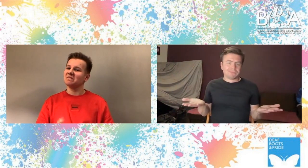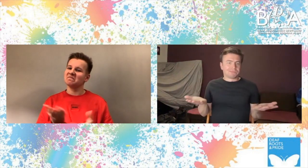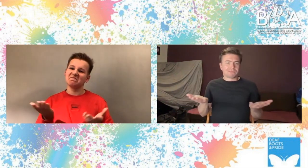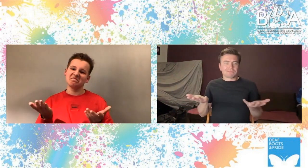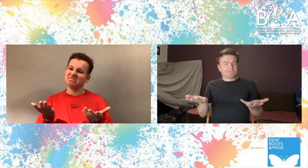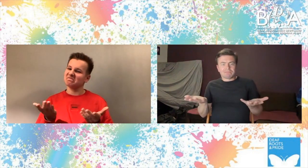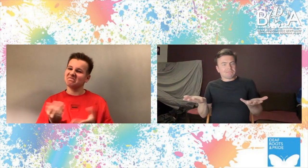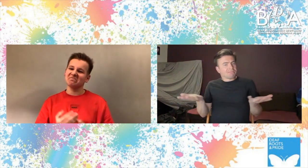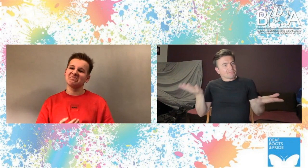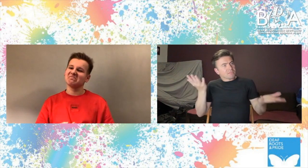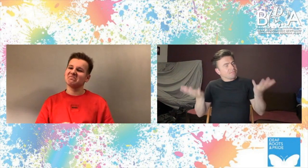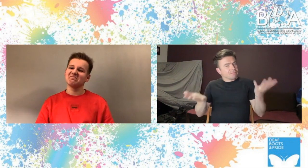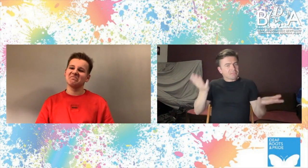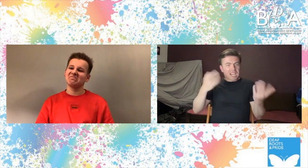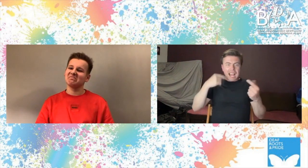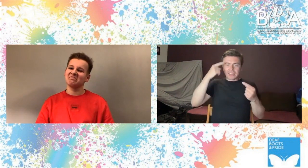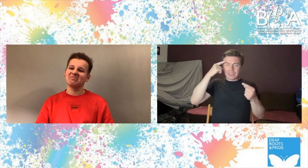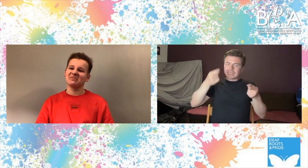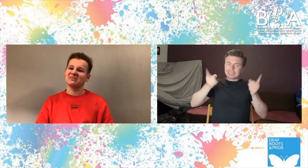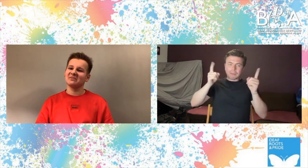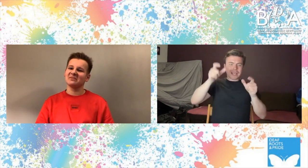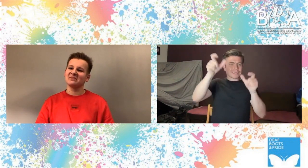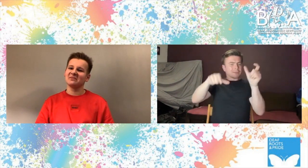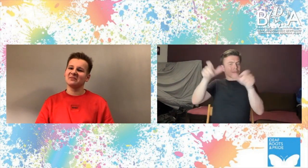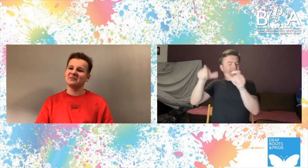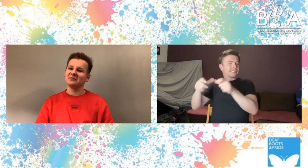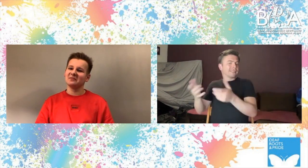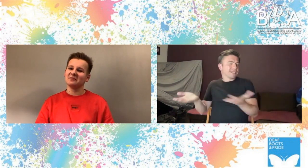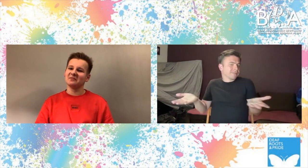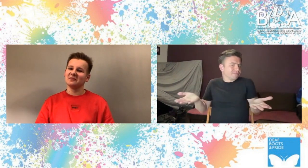I guess it depends on the person.